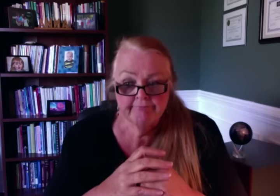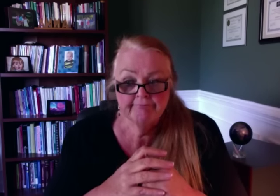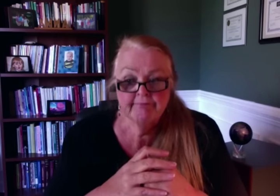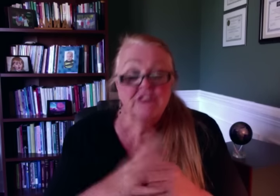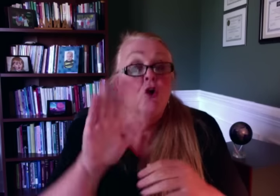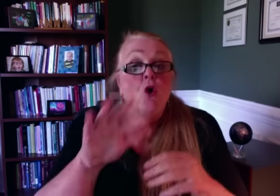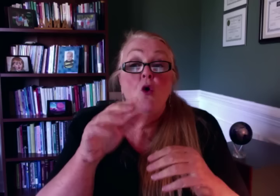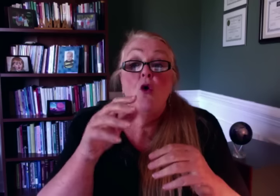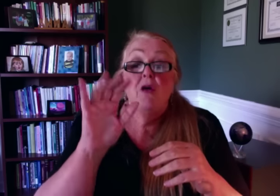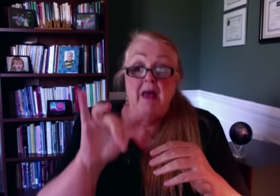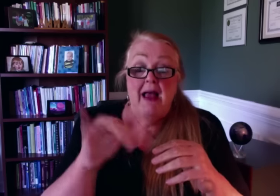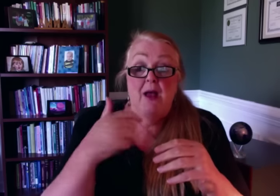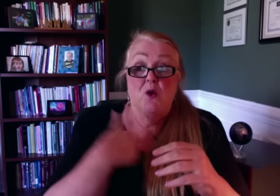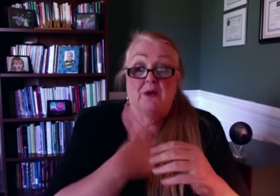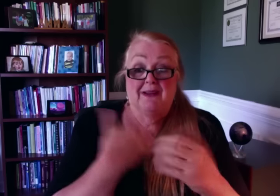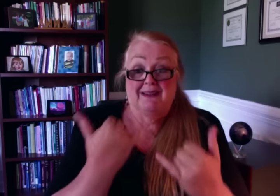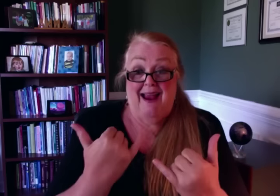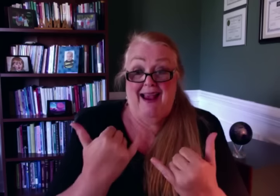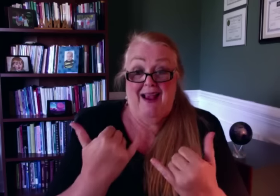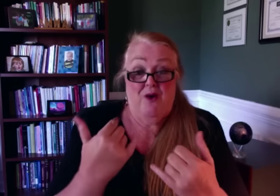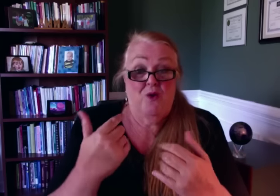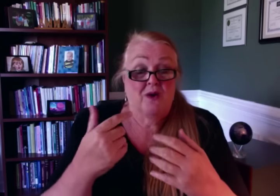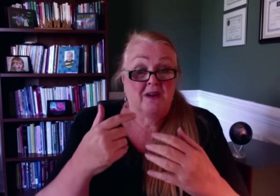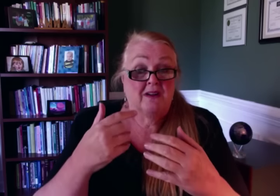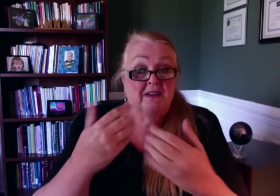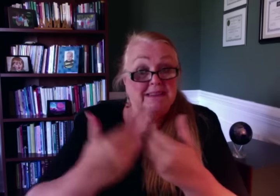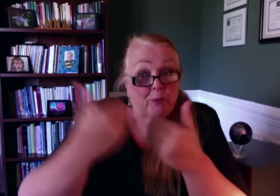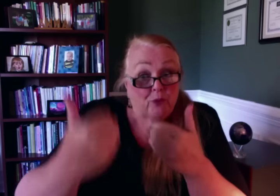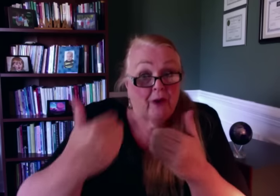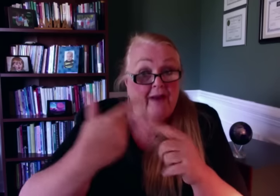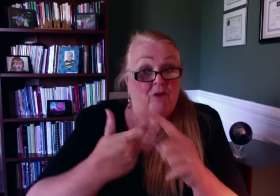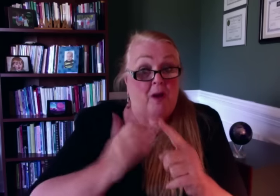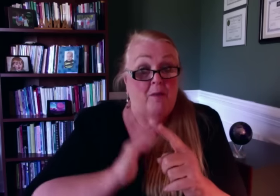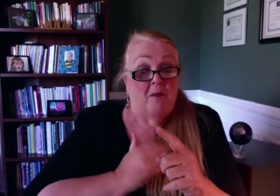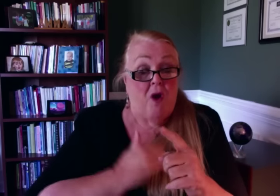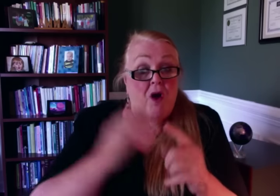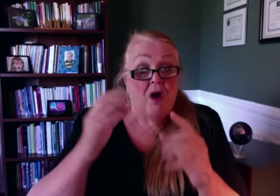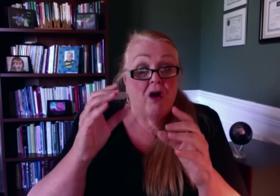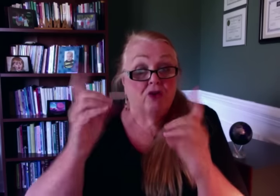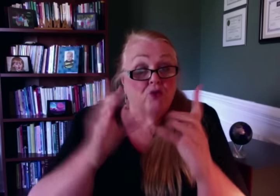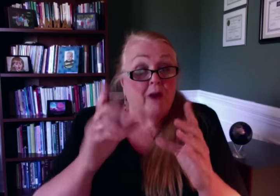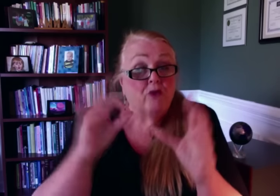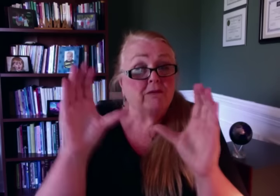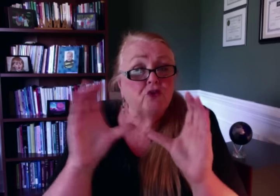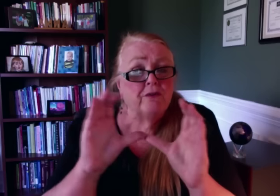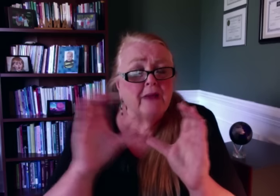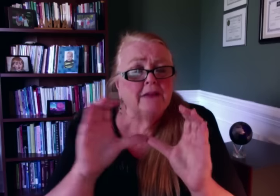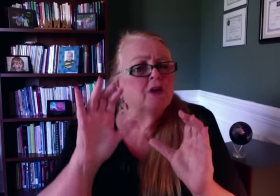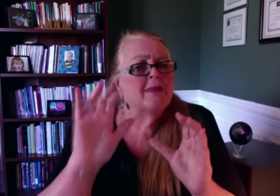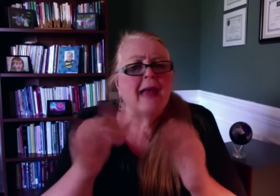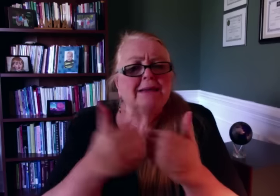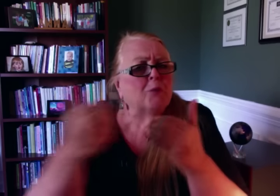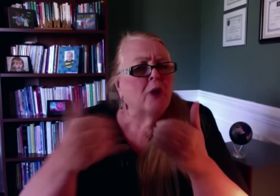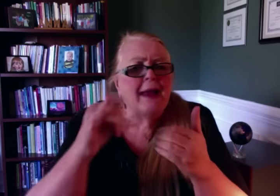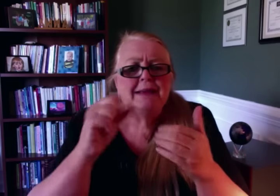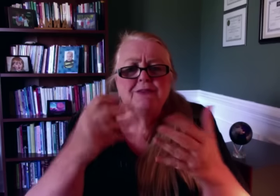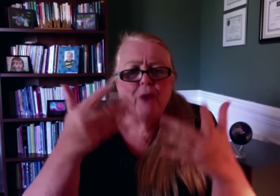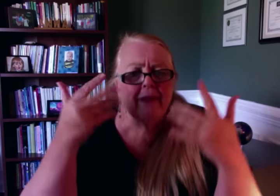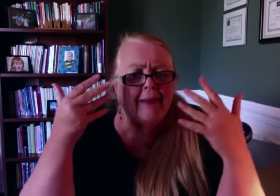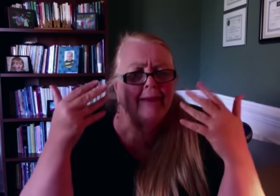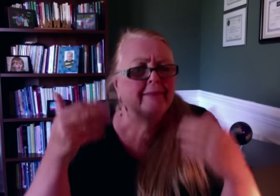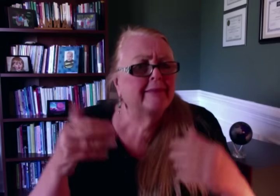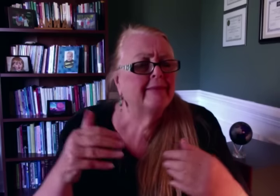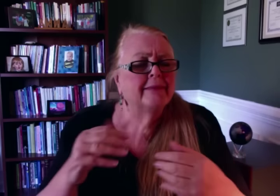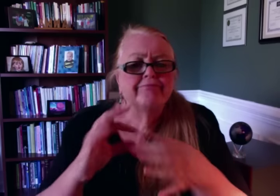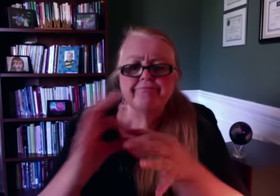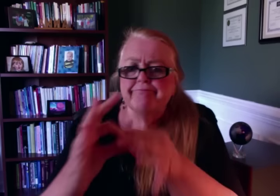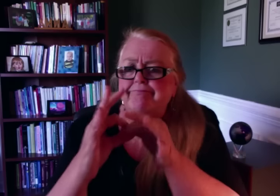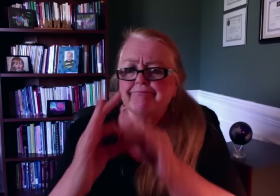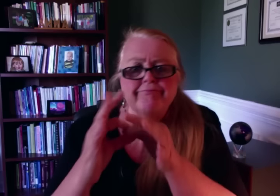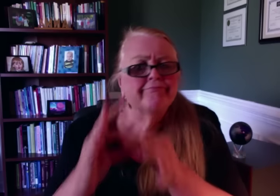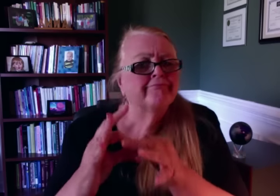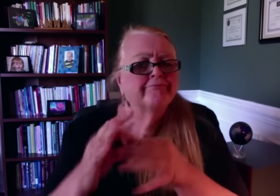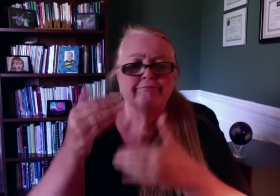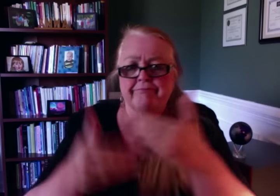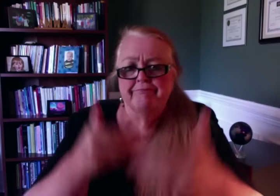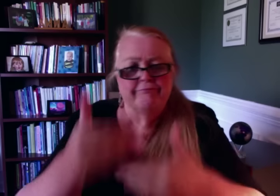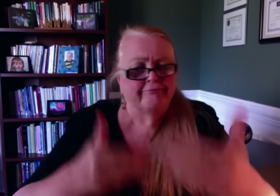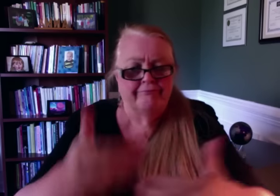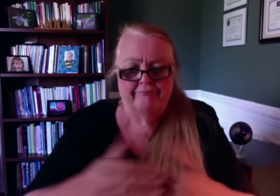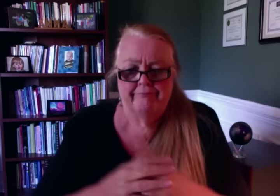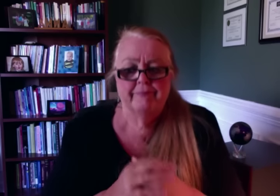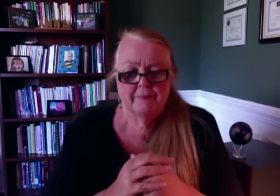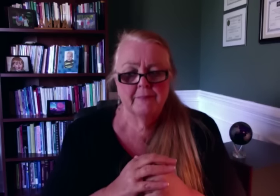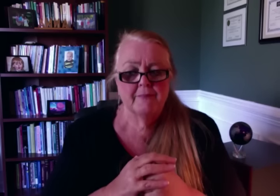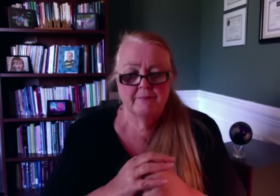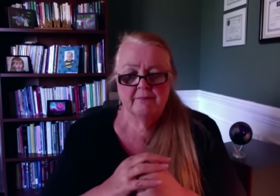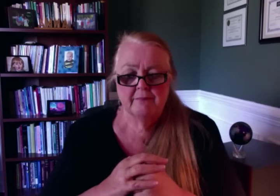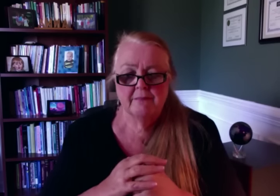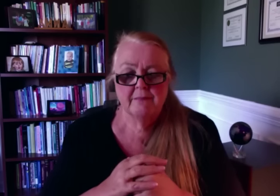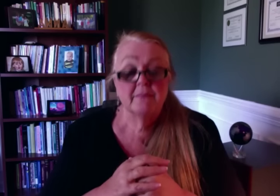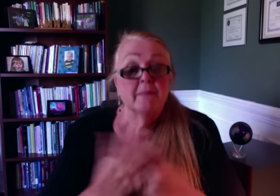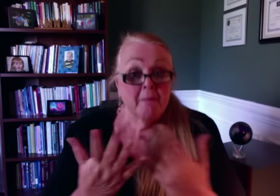The Director of Certification departure is an amicable and cooperative separation.